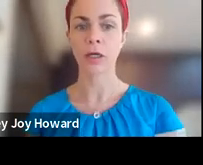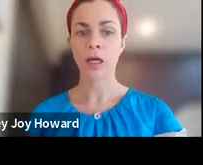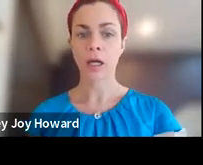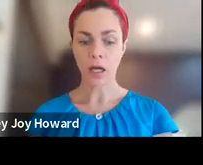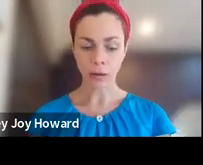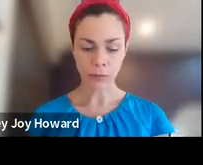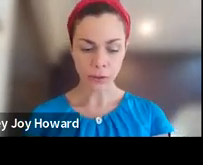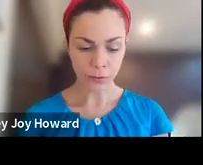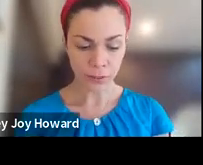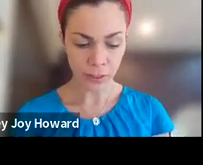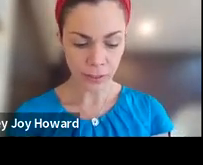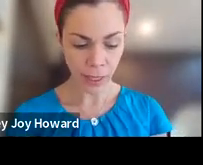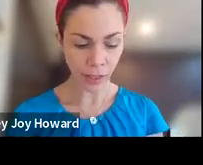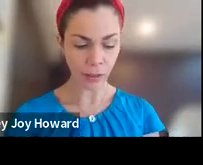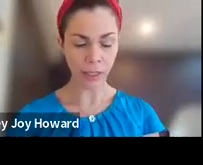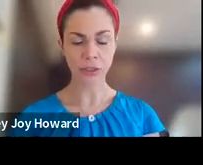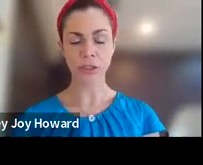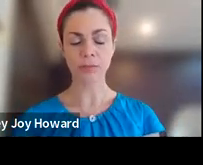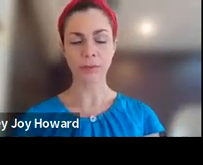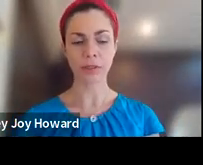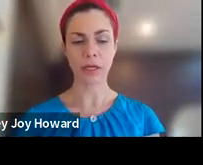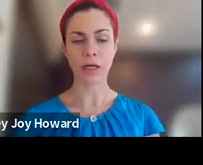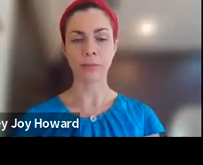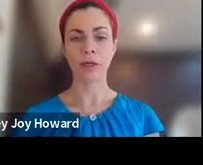at getting the client approved.